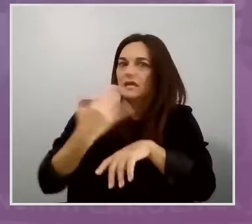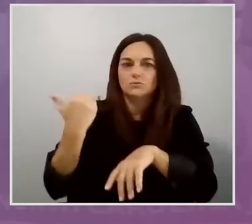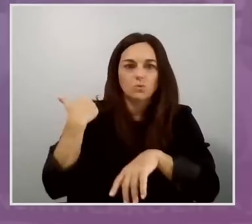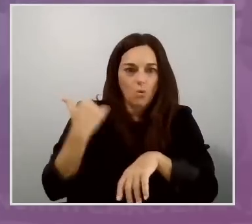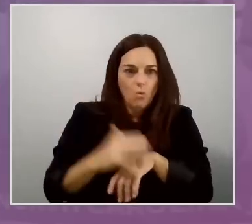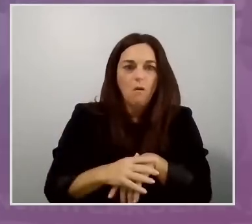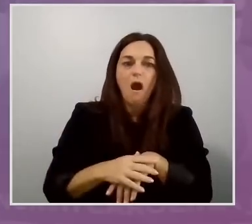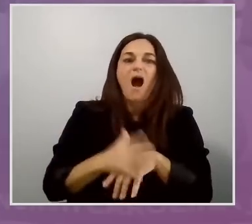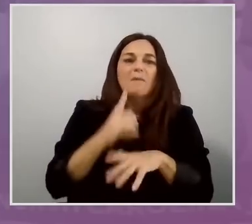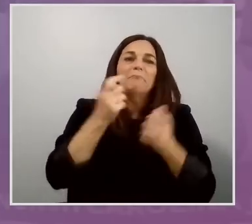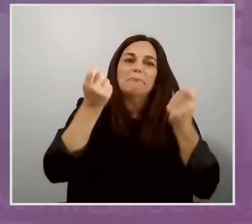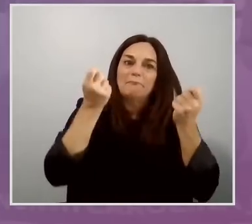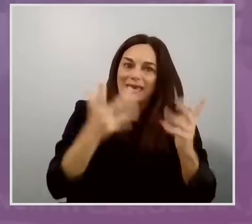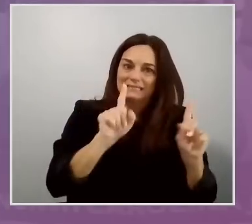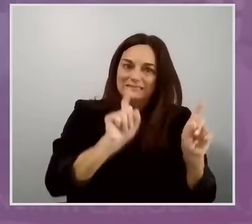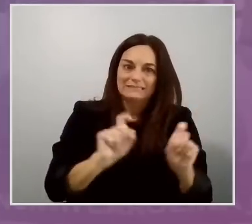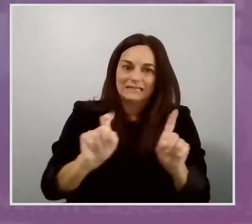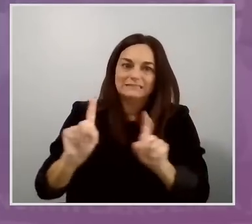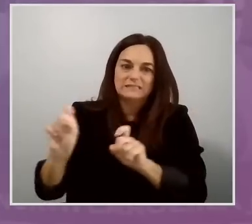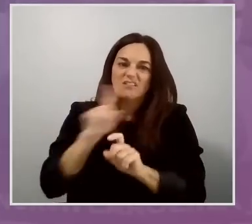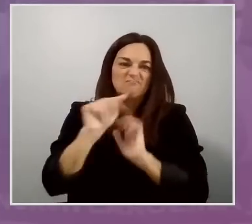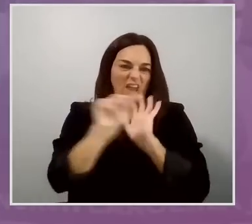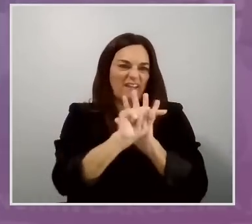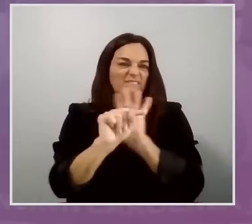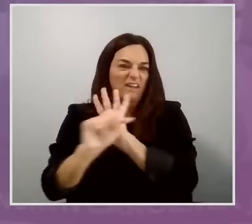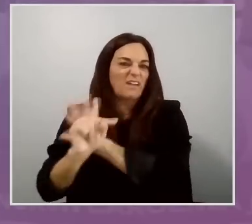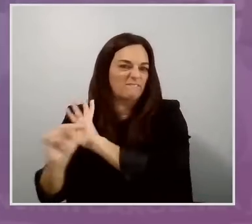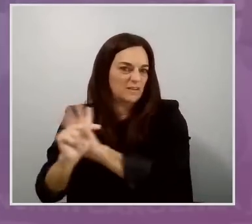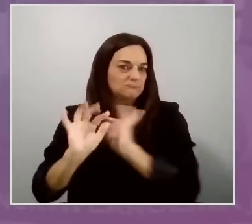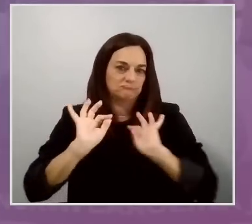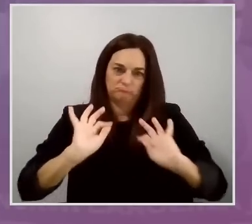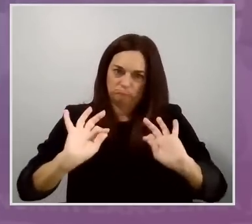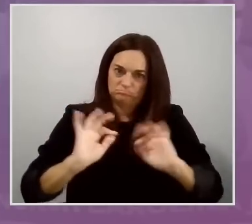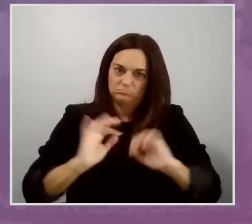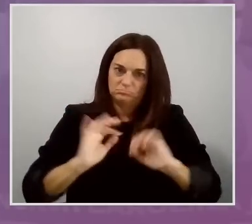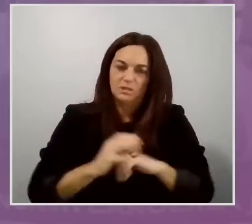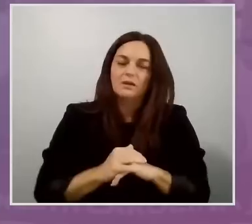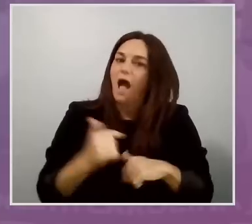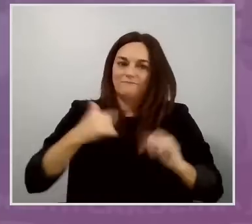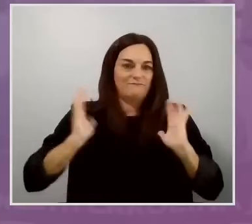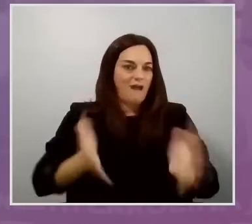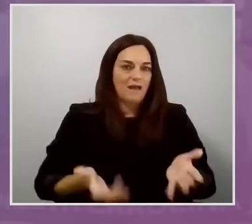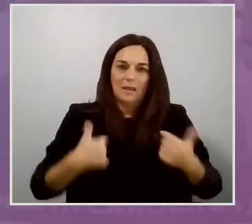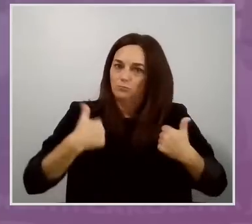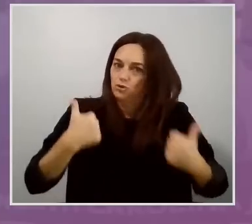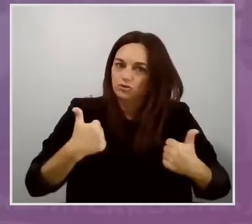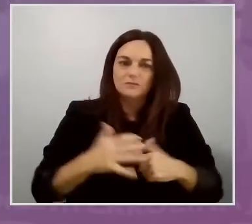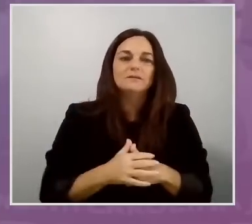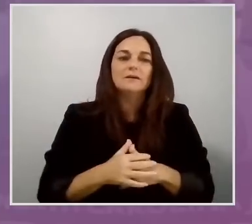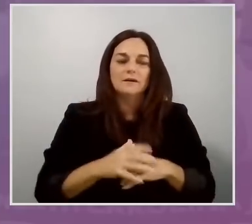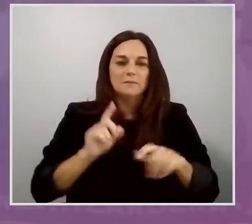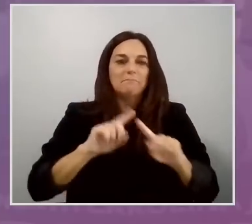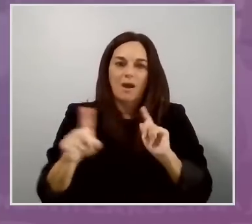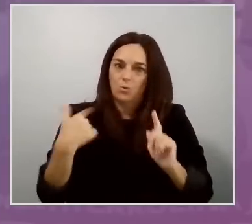THEY ARE DOING WELL. THE LAST TIME I SAW THEM WAS SEVEN DAYS AGO. I HAD MANY TESTS NOW, AND THEY